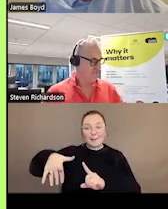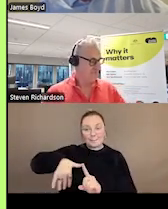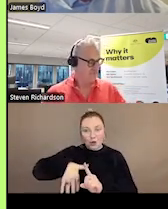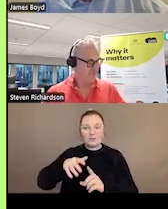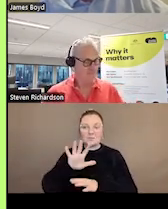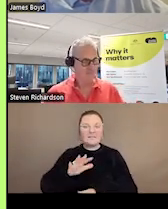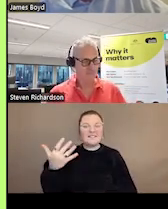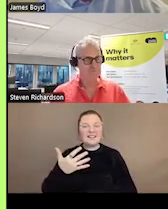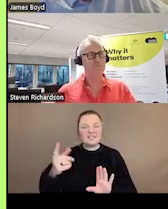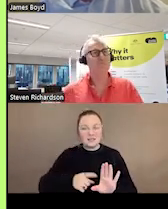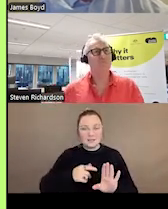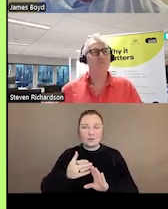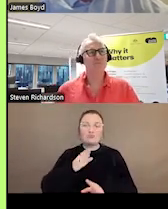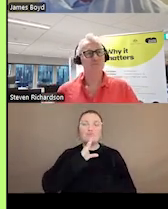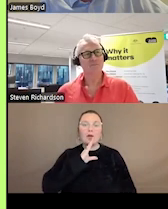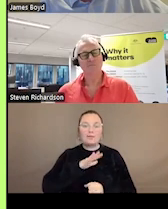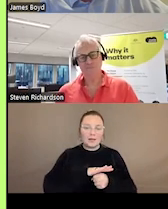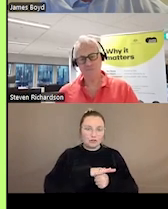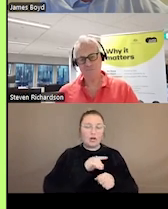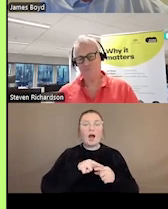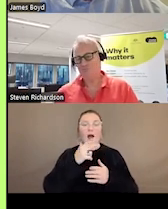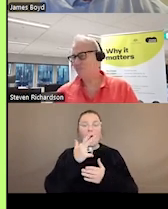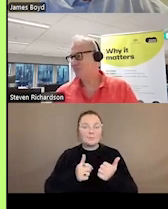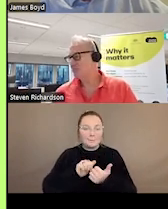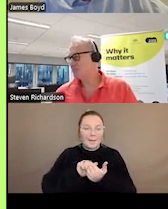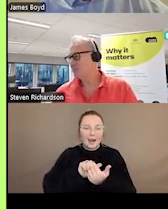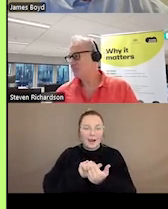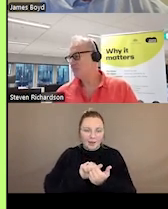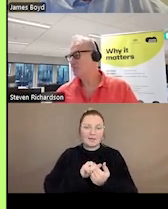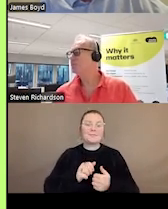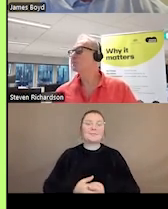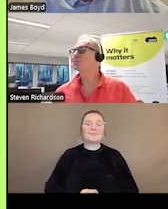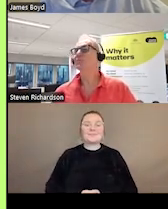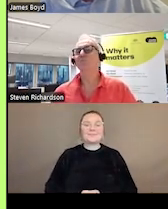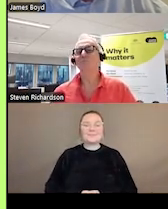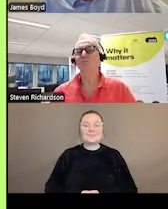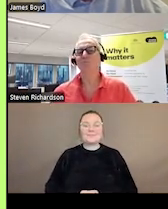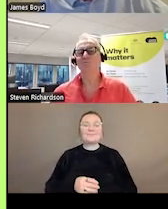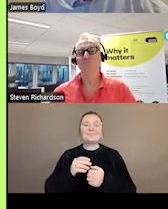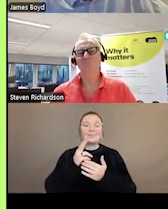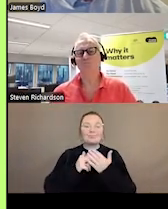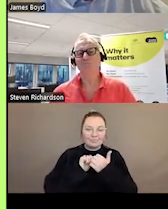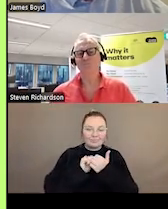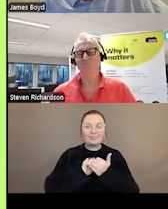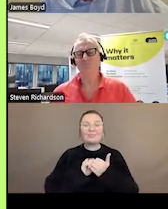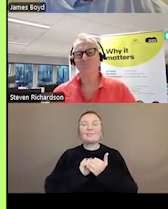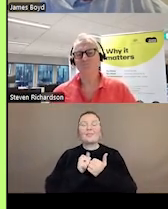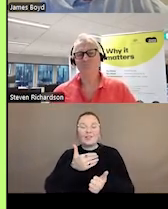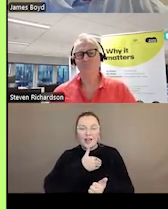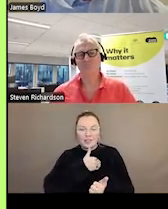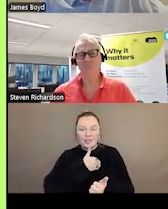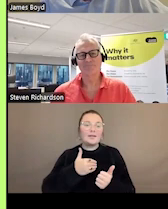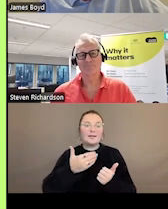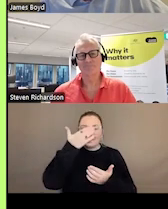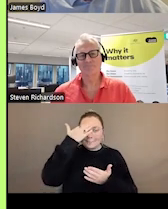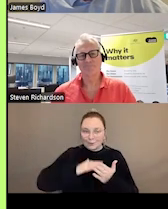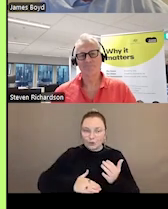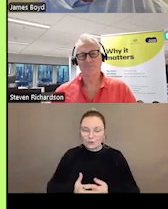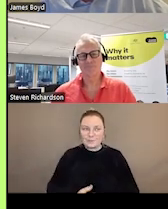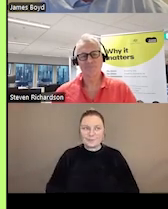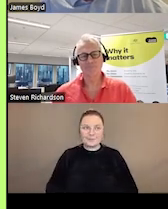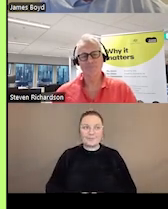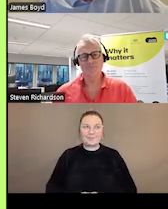years private-sector and arts partnership and philanthropy experience. And my co-presenter